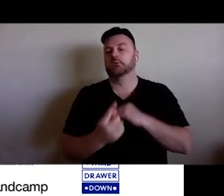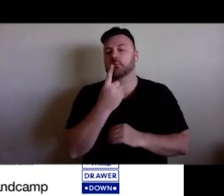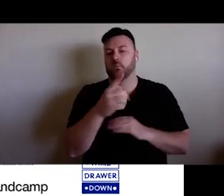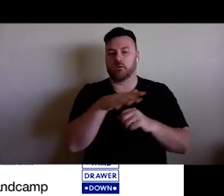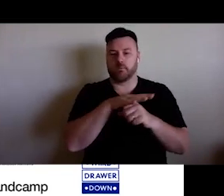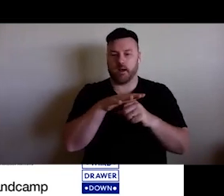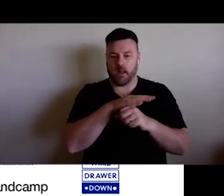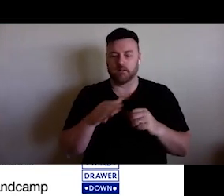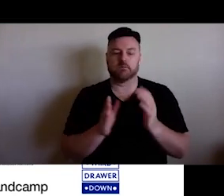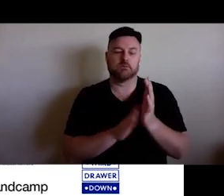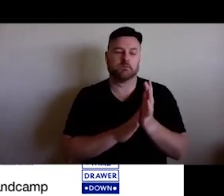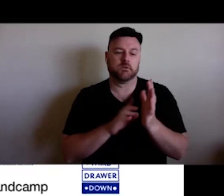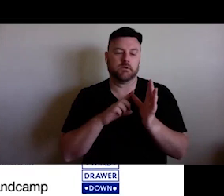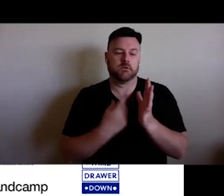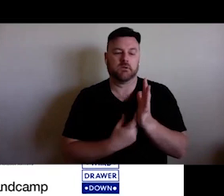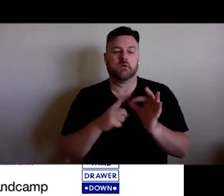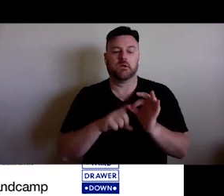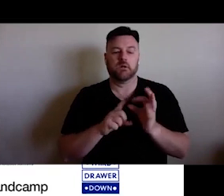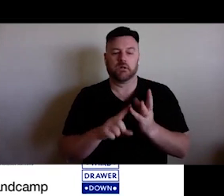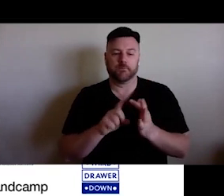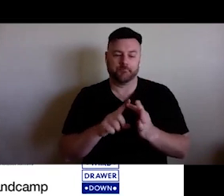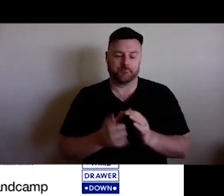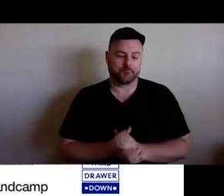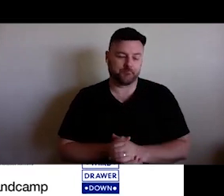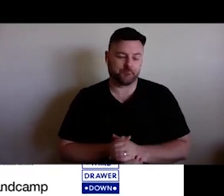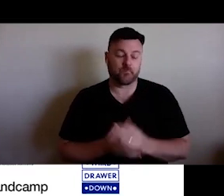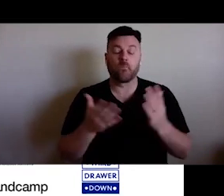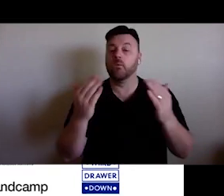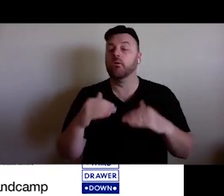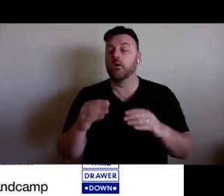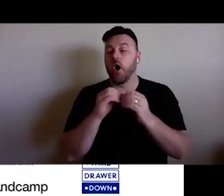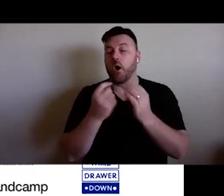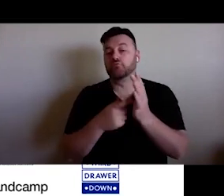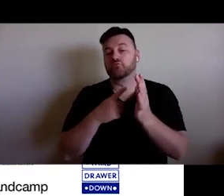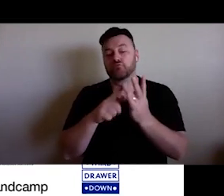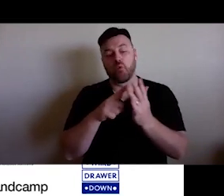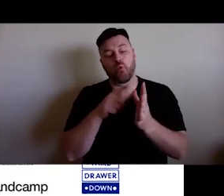theatrical organisations, or Broadway HD does it for musicals. Then you have e-commerce, or the marketplace model. Obviously